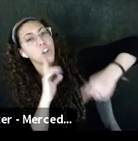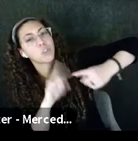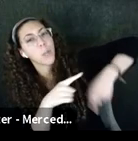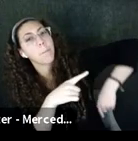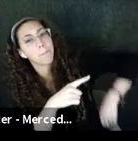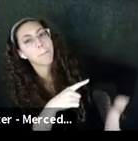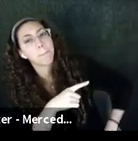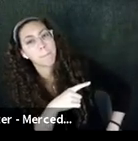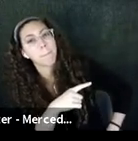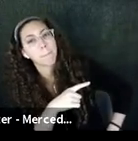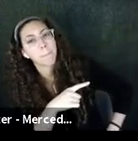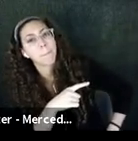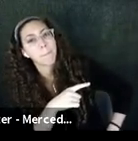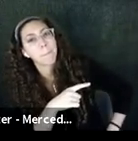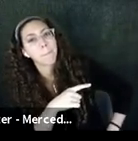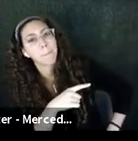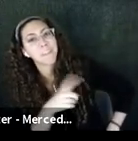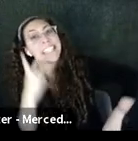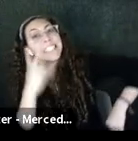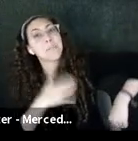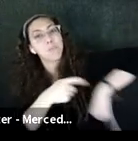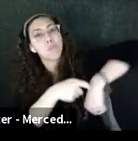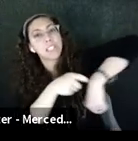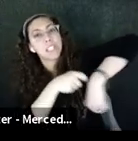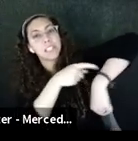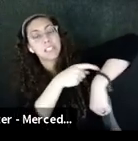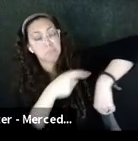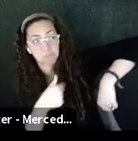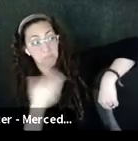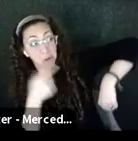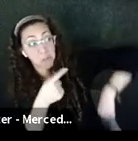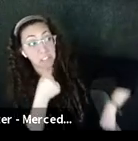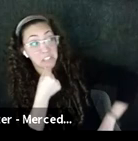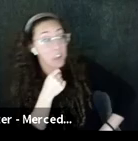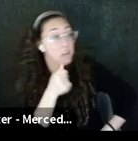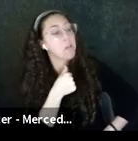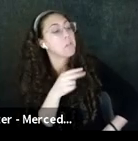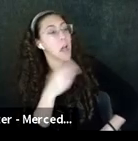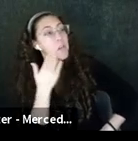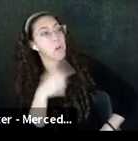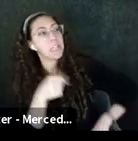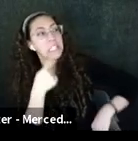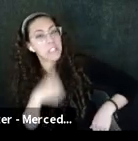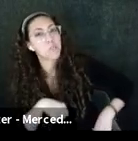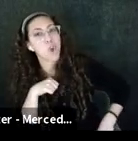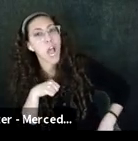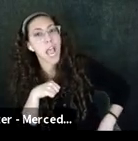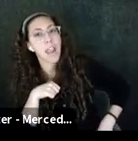Jason Williams: Because he he he might not be not, I don't know if he's if he's gay or not, but he's wearing the pride thing, right. So he's he's an ally.